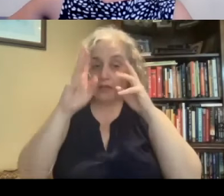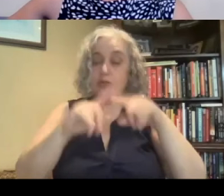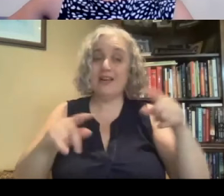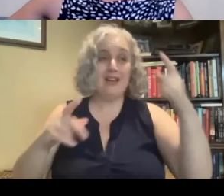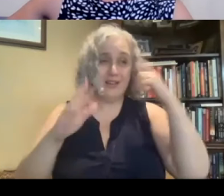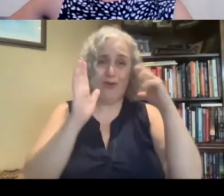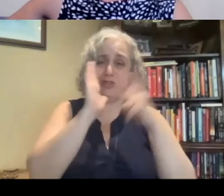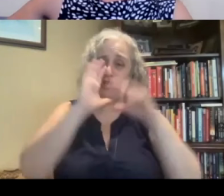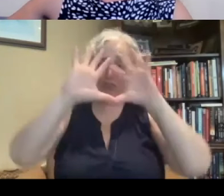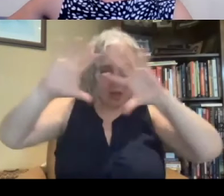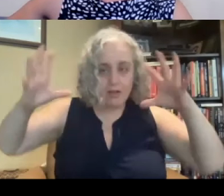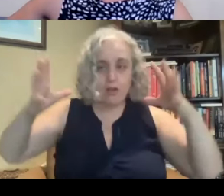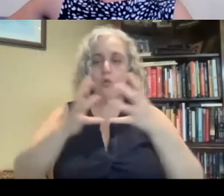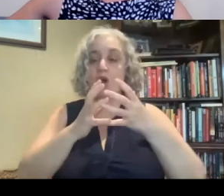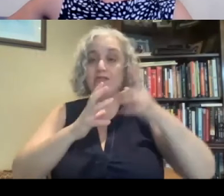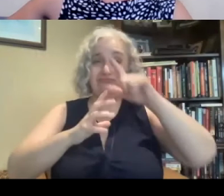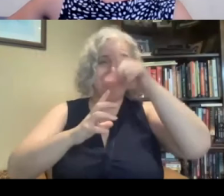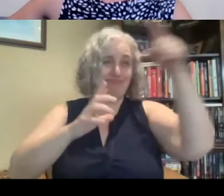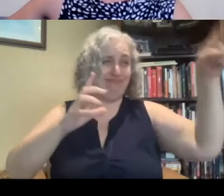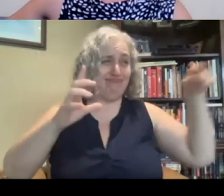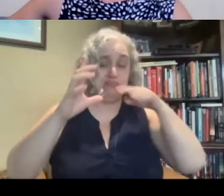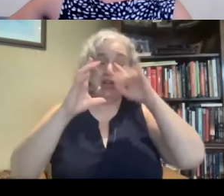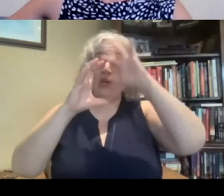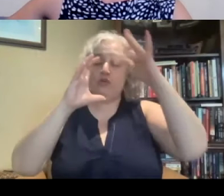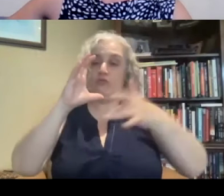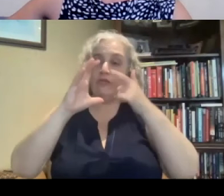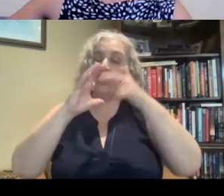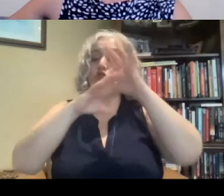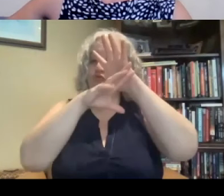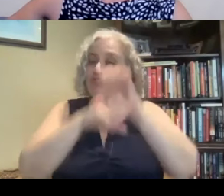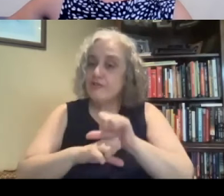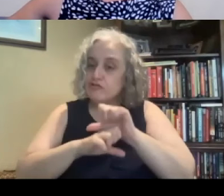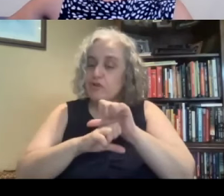and acknowledge the traditional owners and caretakers of those lands.